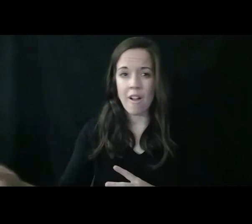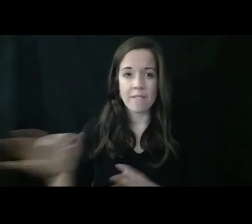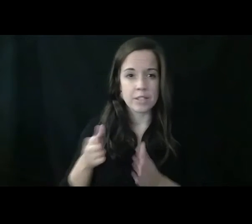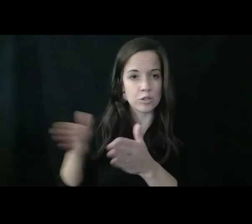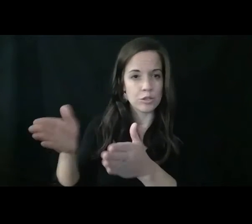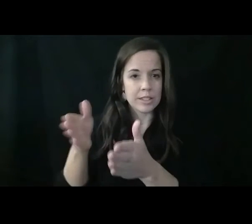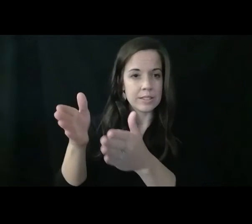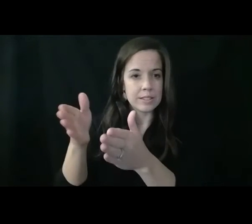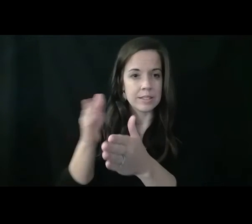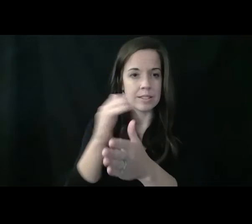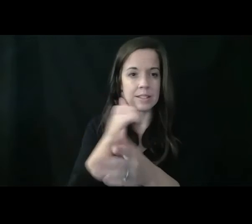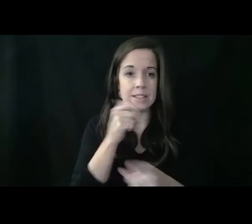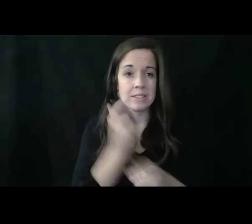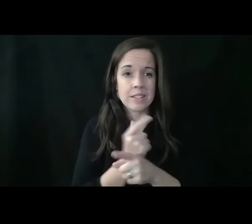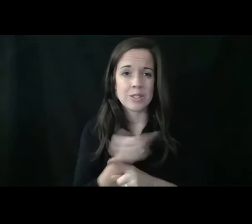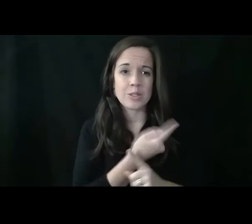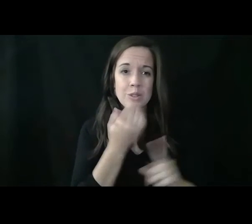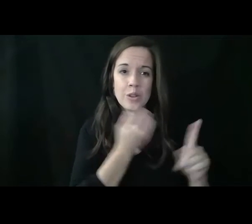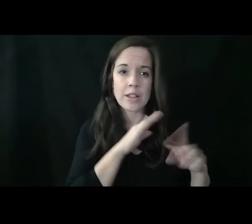Sister’s good at keeping calm, but her feet